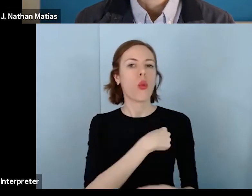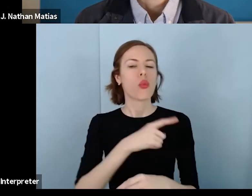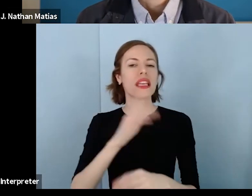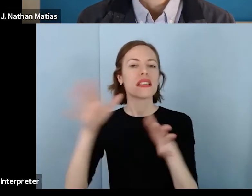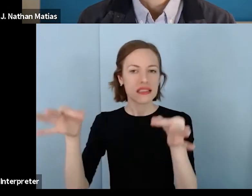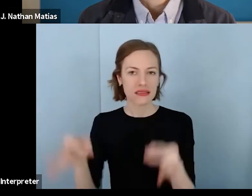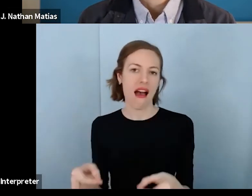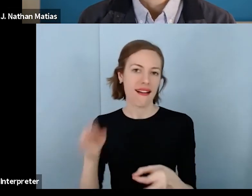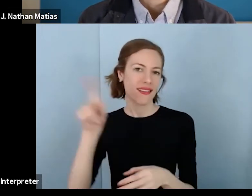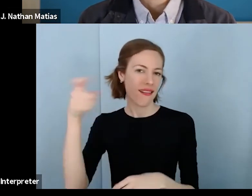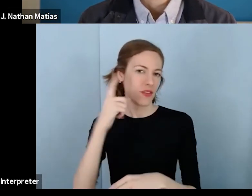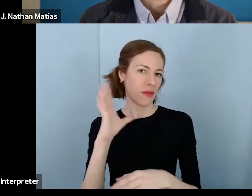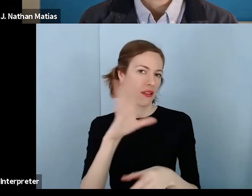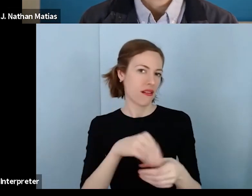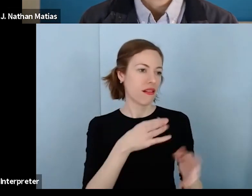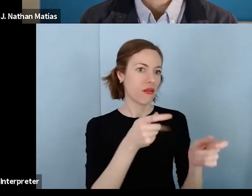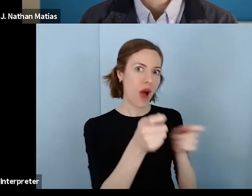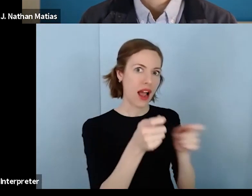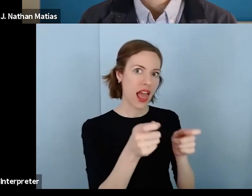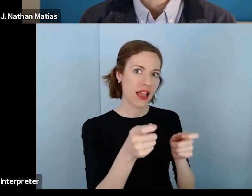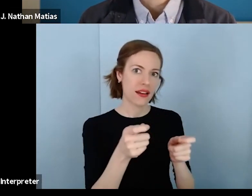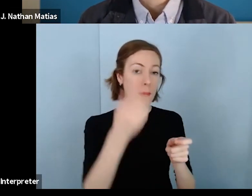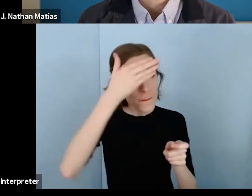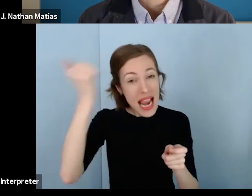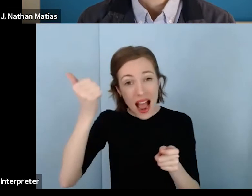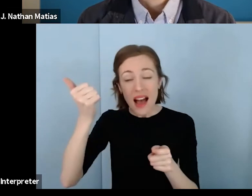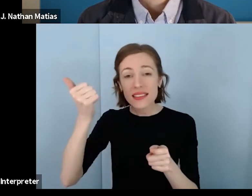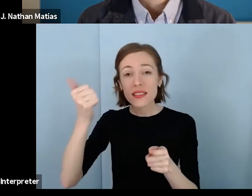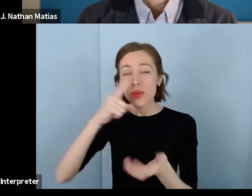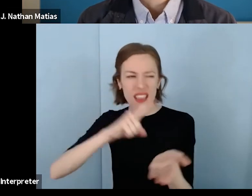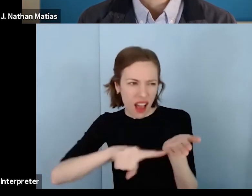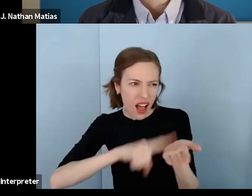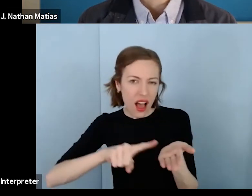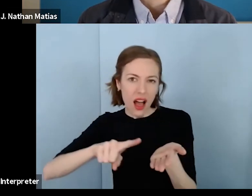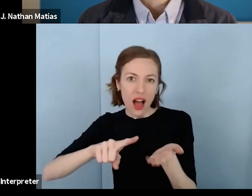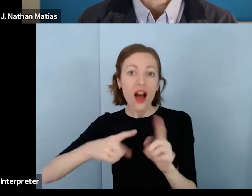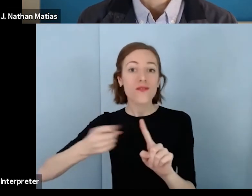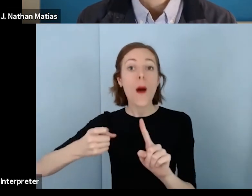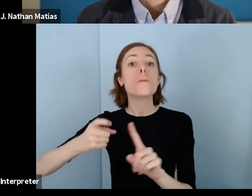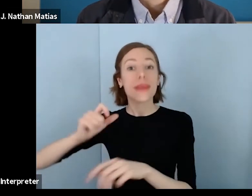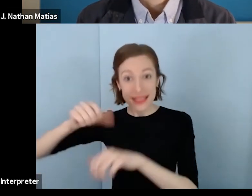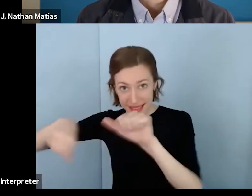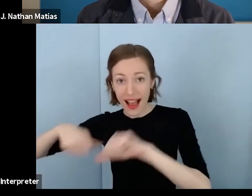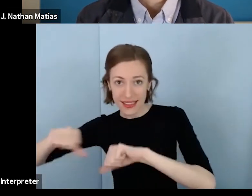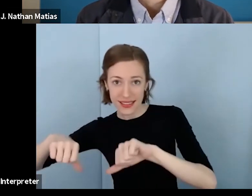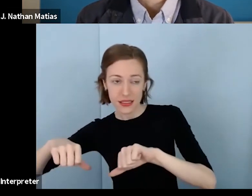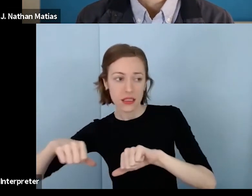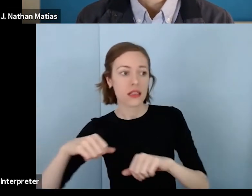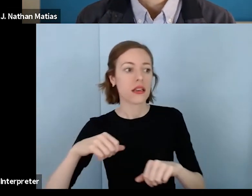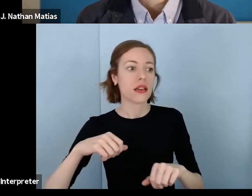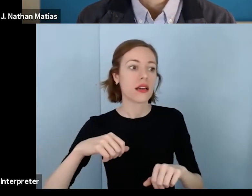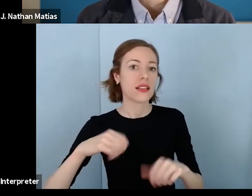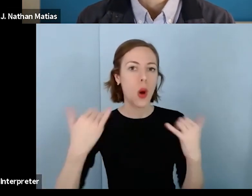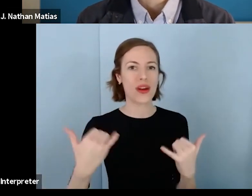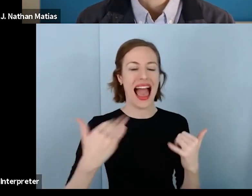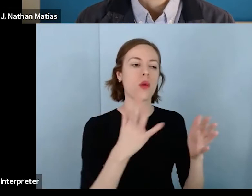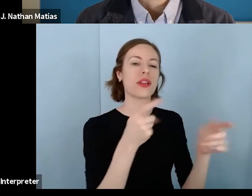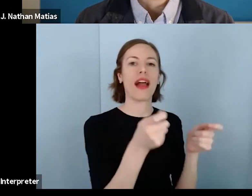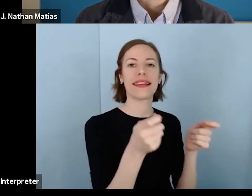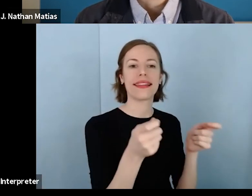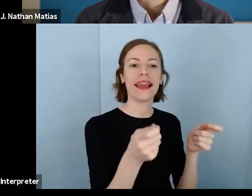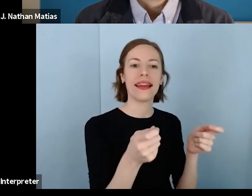end of the science to more effectively manage the food supply to the point that we hardly think about it in, in countries like the United States.